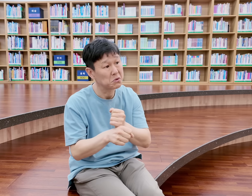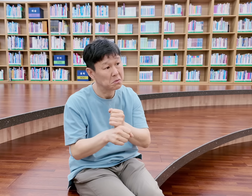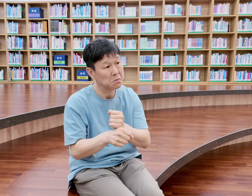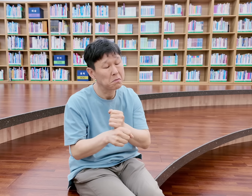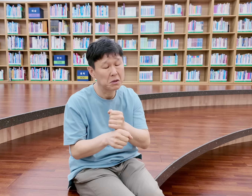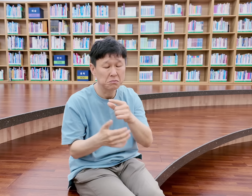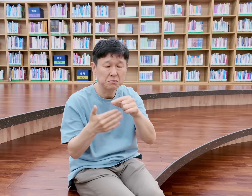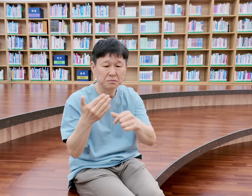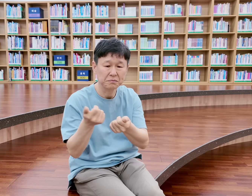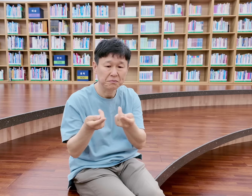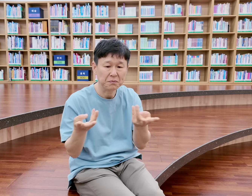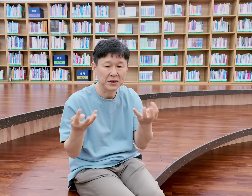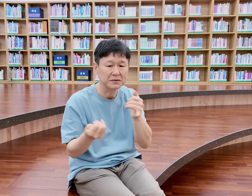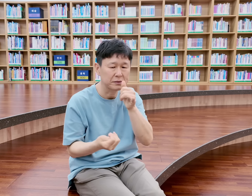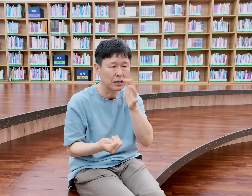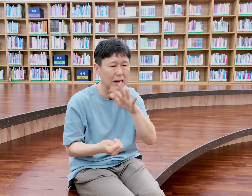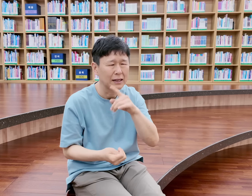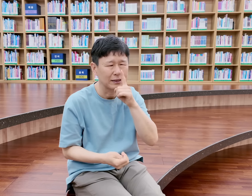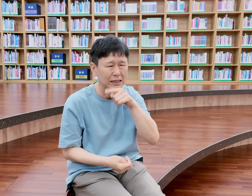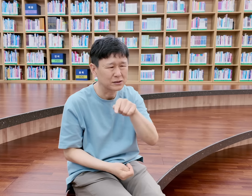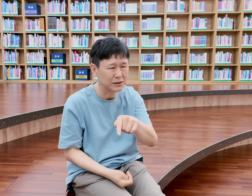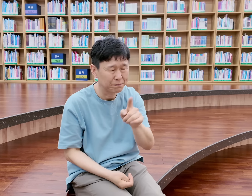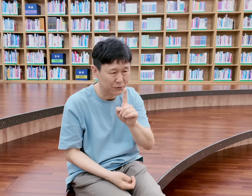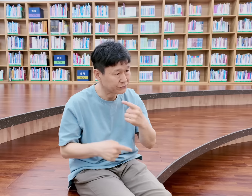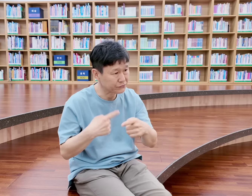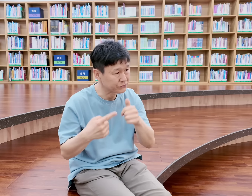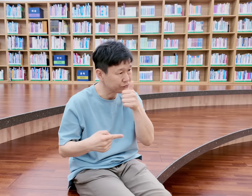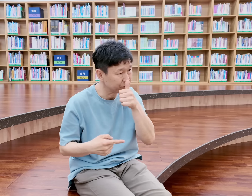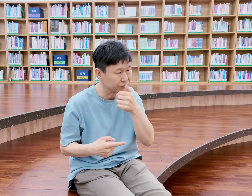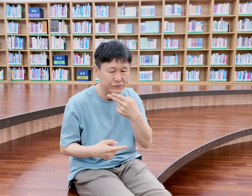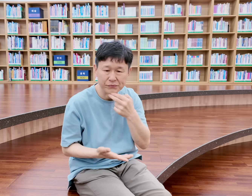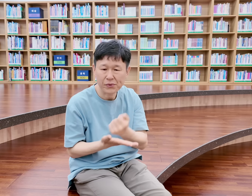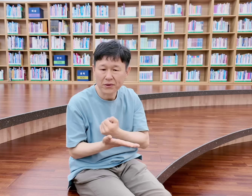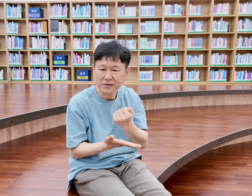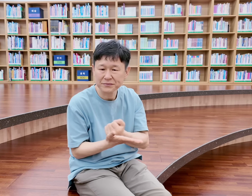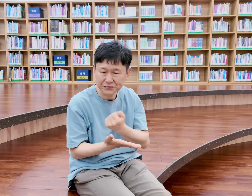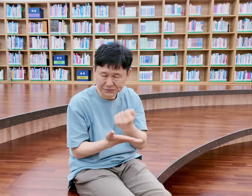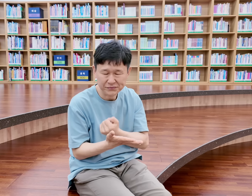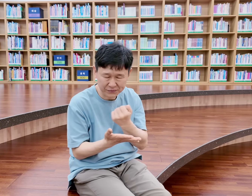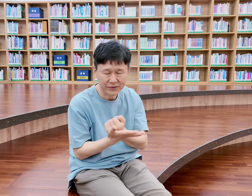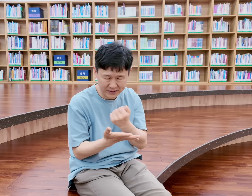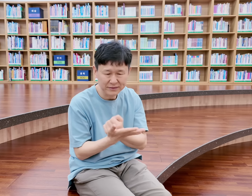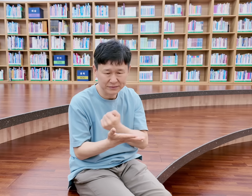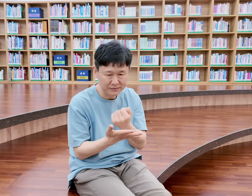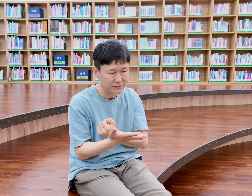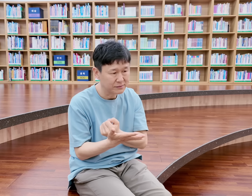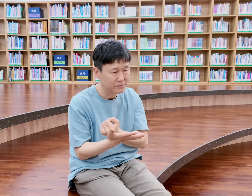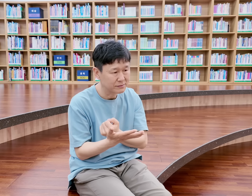There are so many different programs available. What is disappointing is that there is no sign language interpreter.